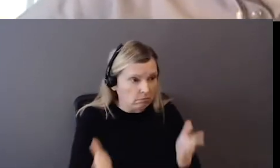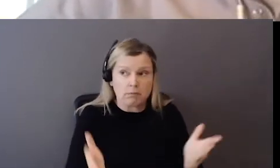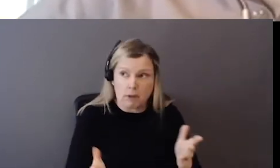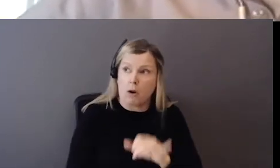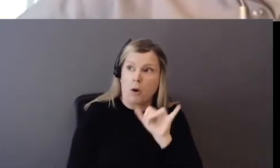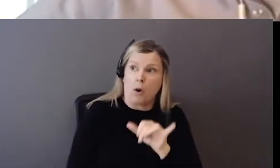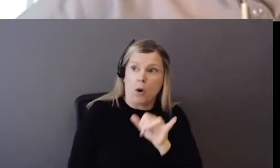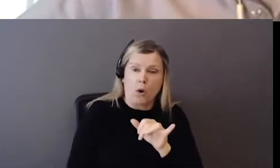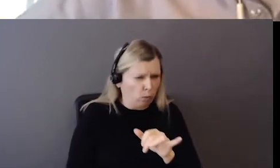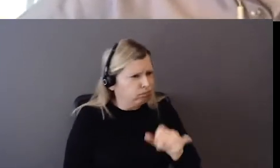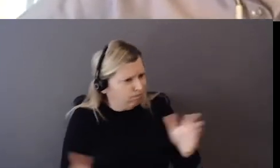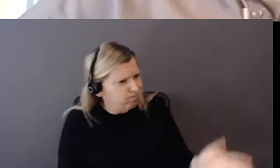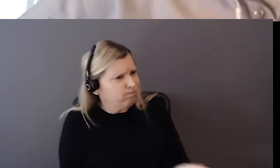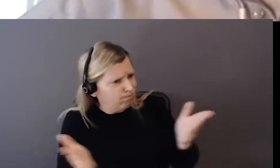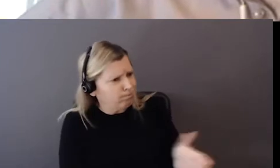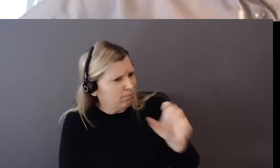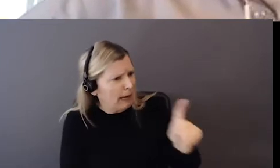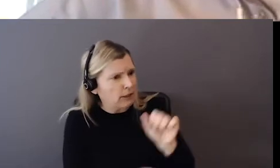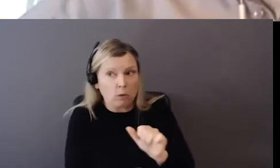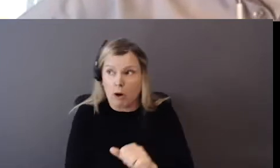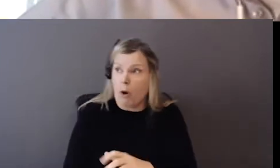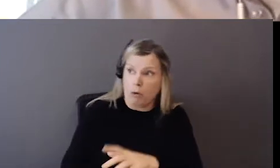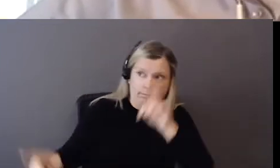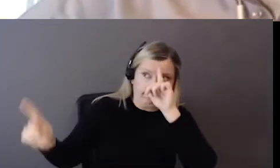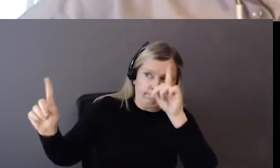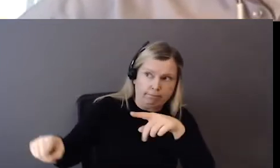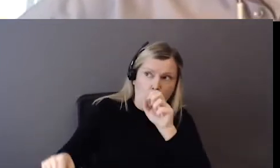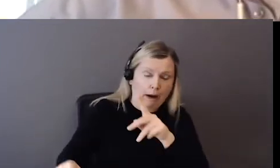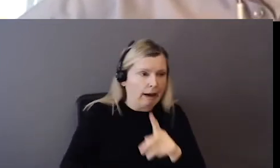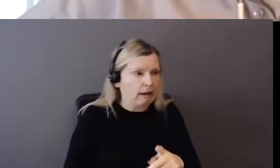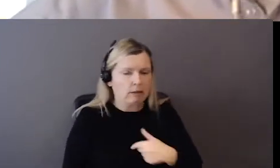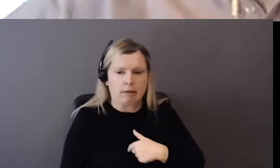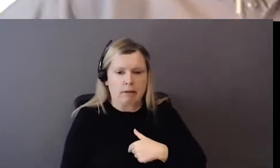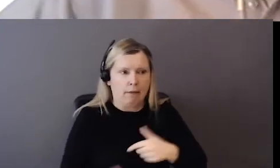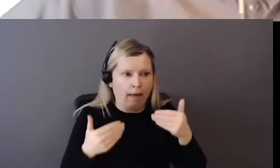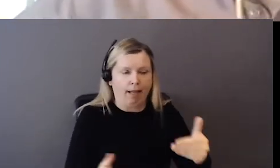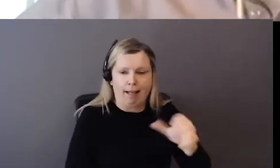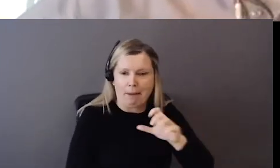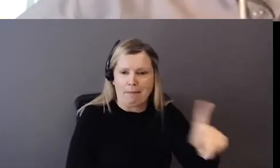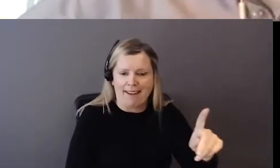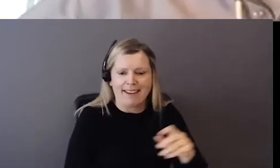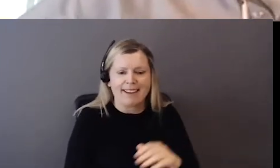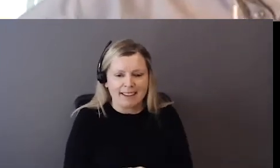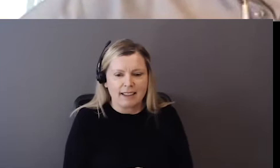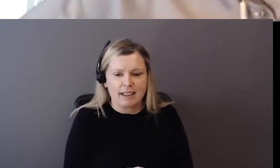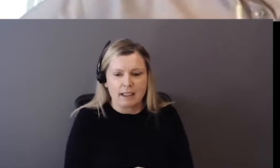as eager for me to get back to work as quickly as humanly possible as I was. So, the first time I